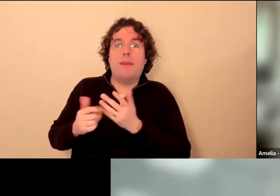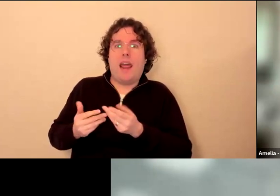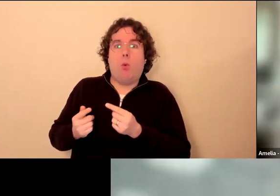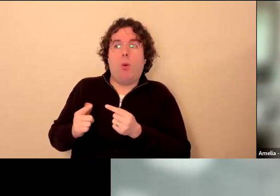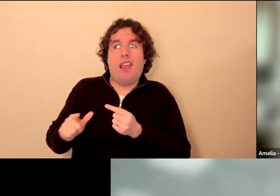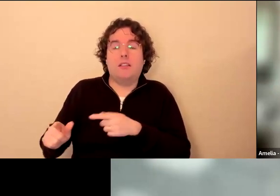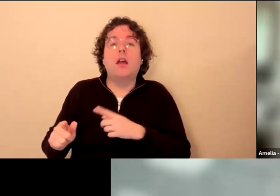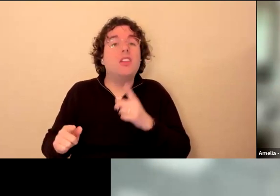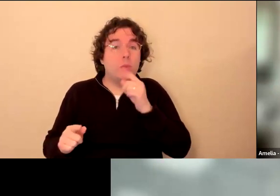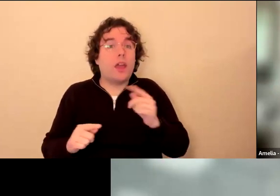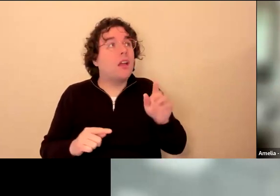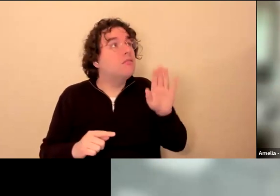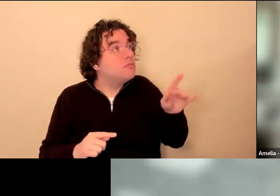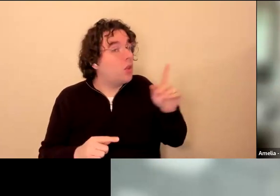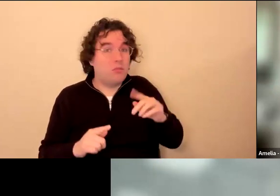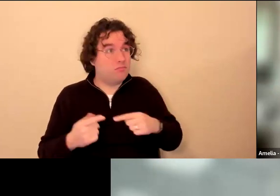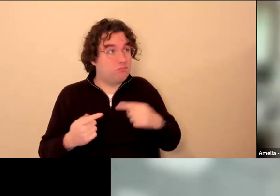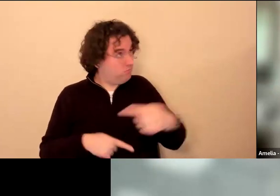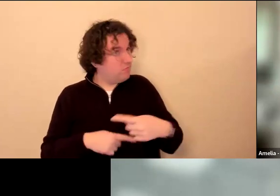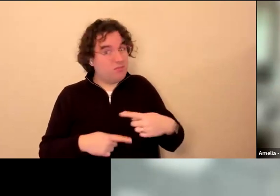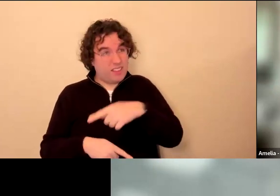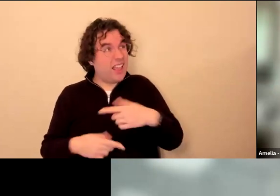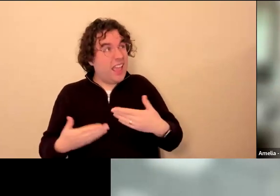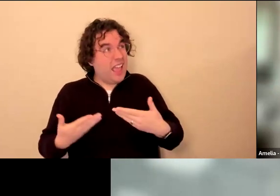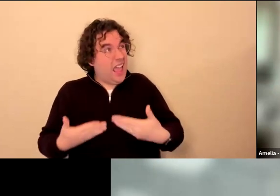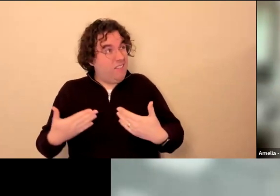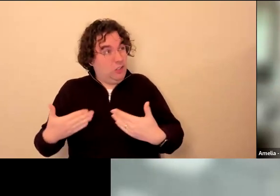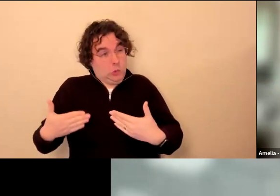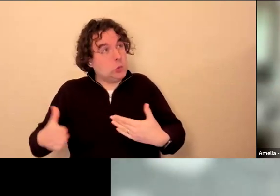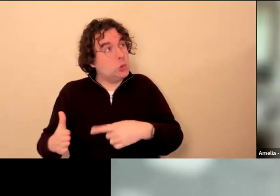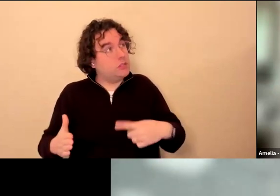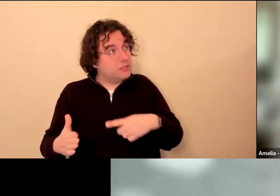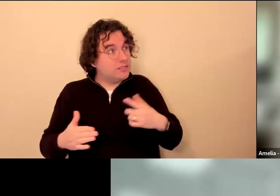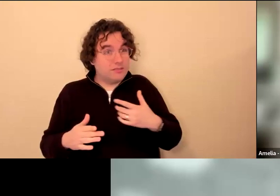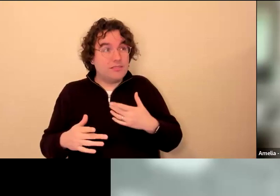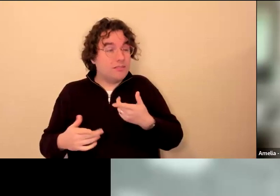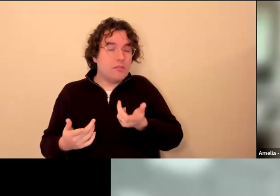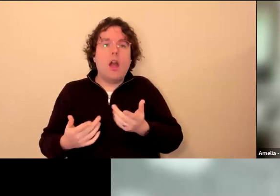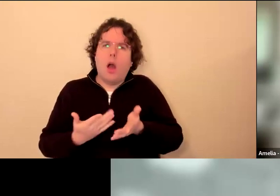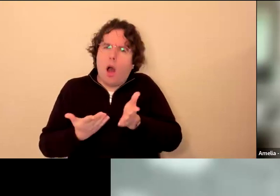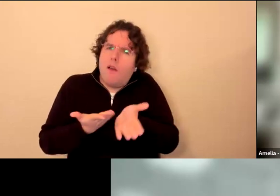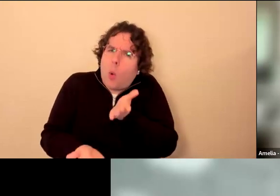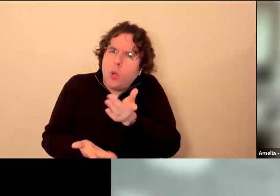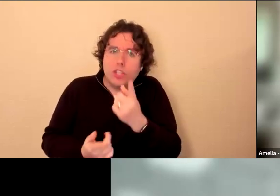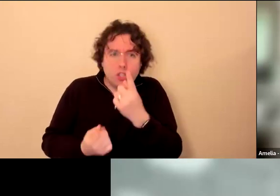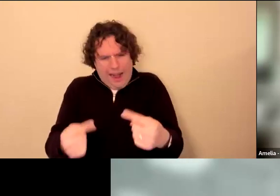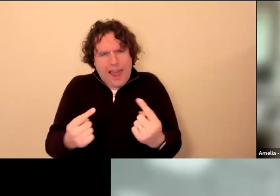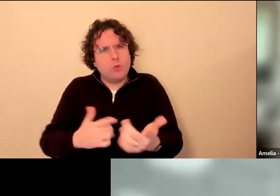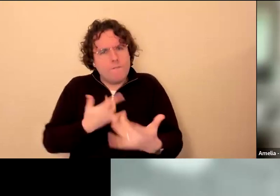I'm..." These heavy doors, for example. "I'm coming into that. This is an issue." Now, you're understandable to get angry about that. You're justified to be angry about it. But just sending that email,